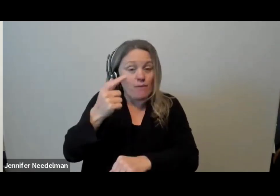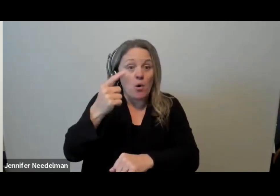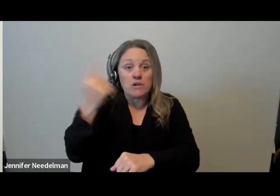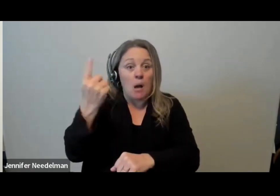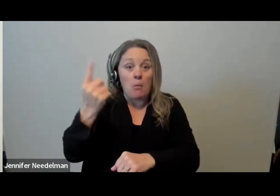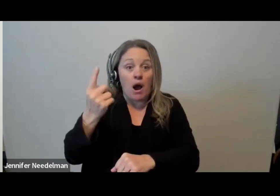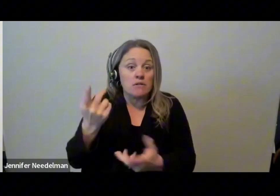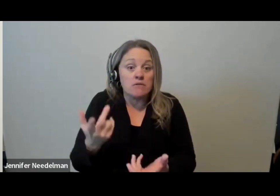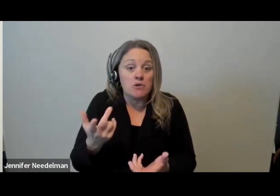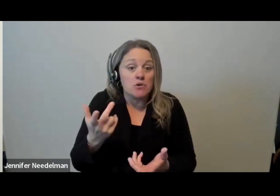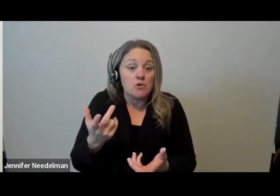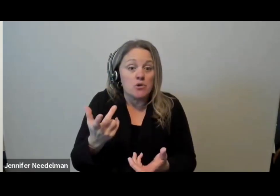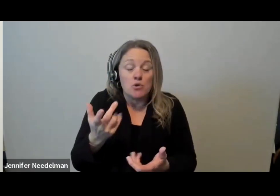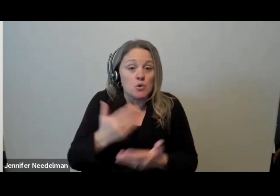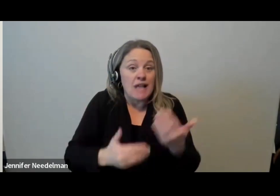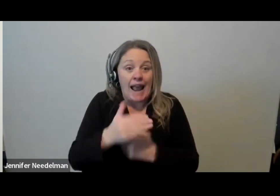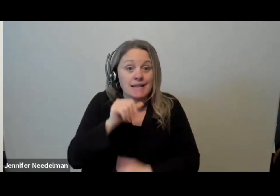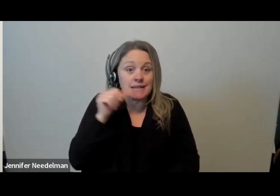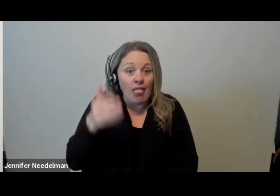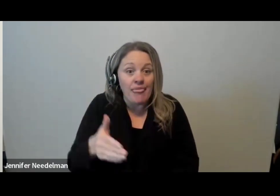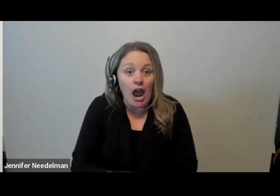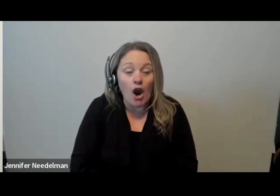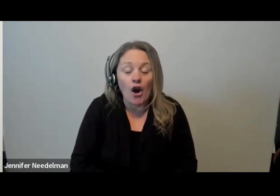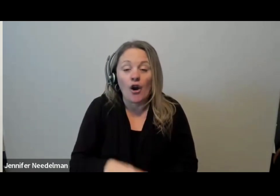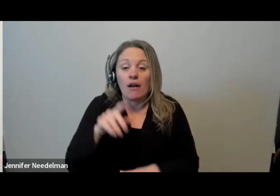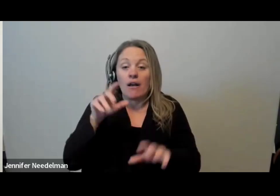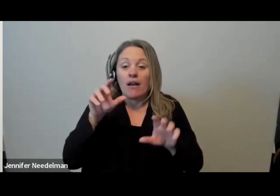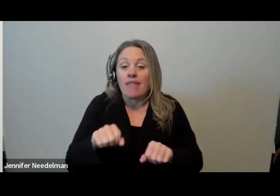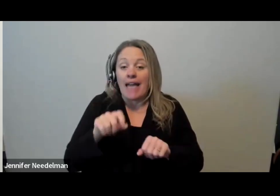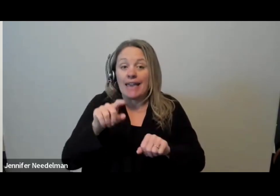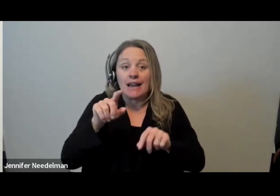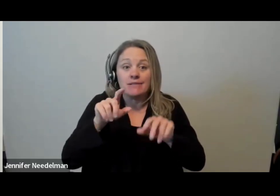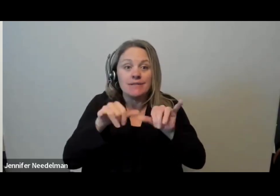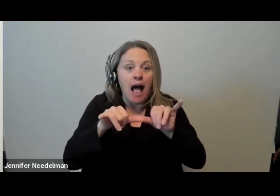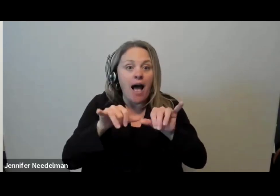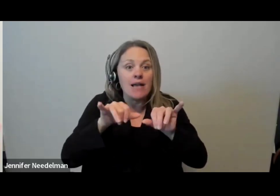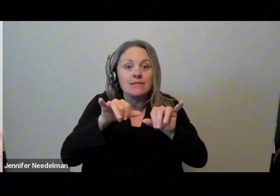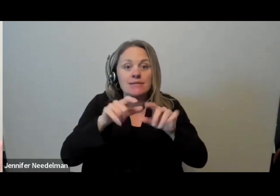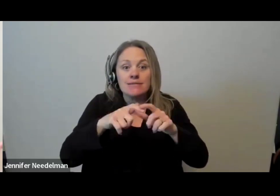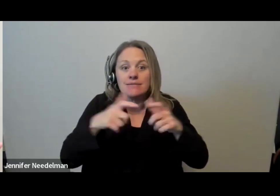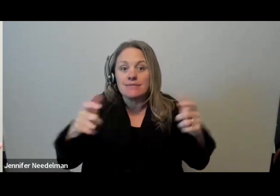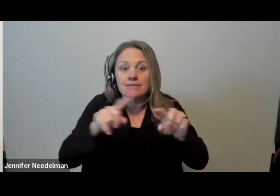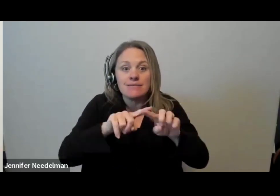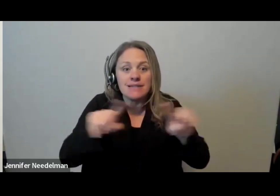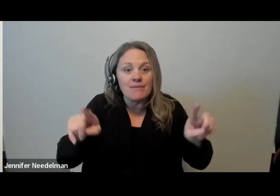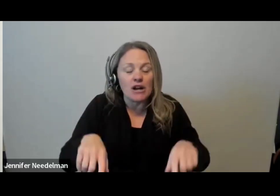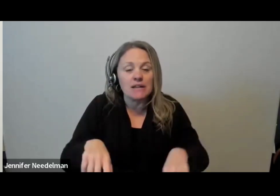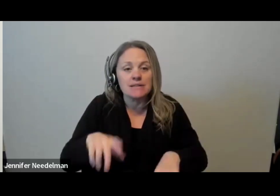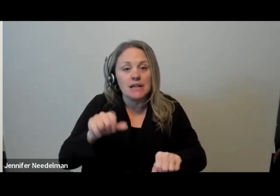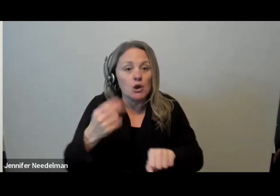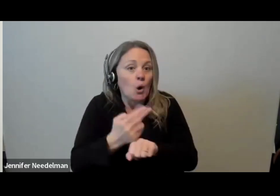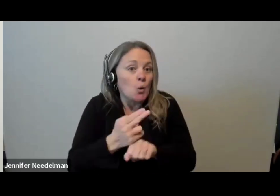Those buttons can range in size, they can right range in function. It can be an arm that you can use the side of your head to press that button.